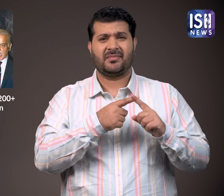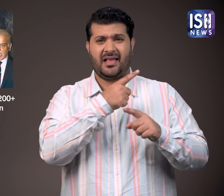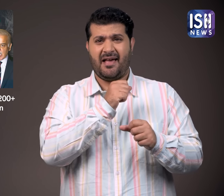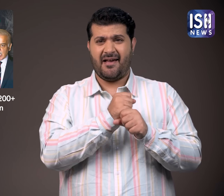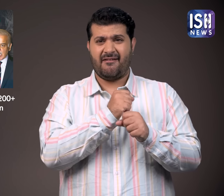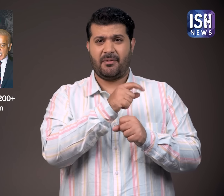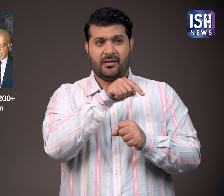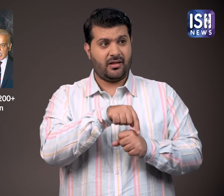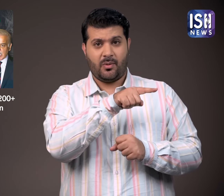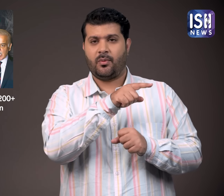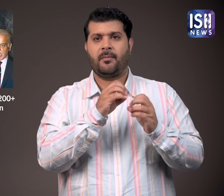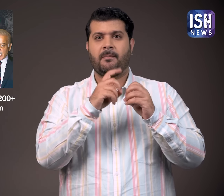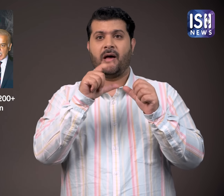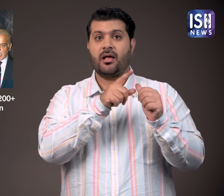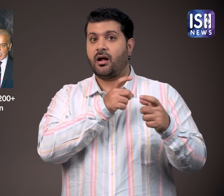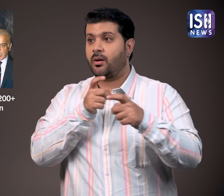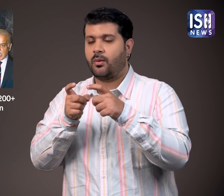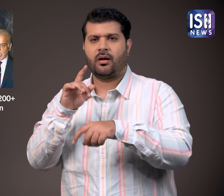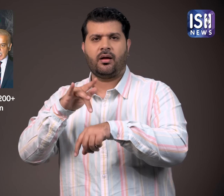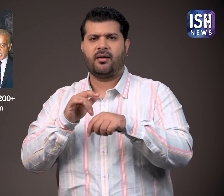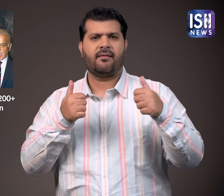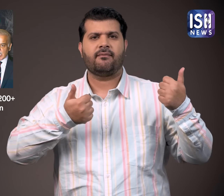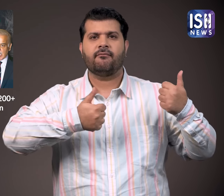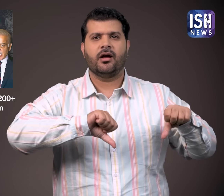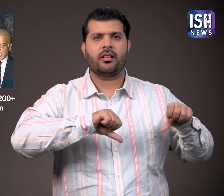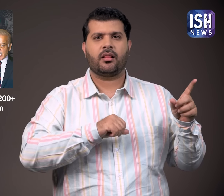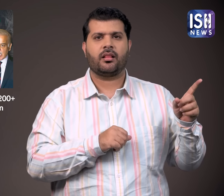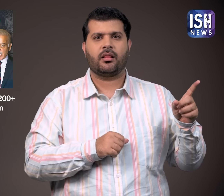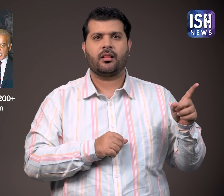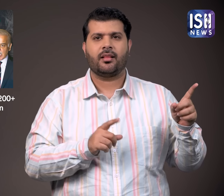She says the government cannot face the BLA directly.